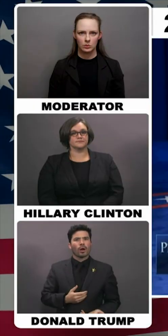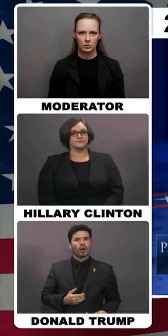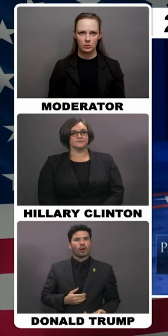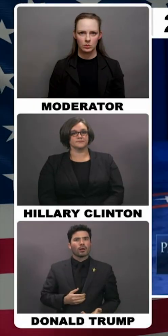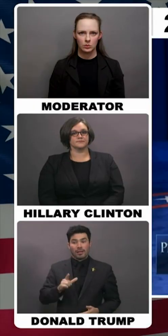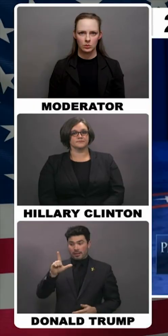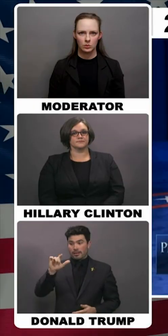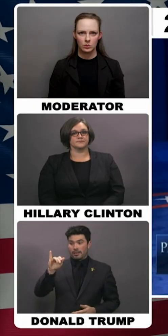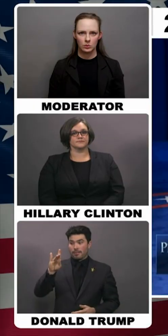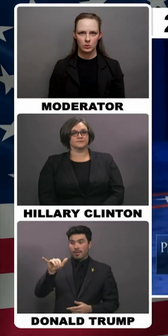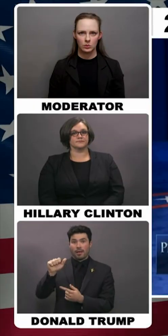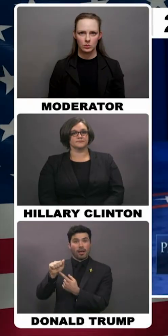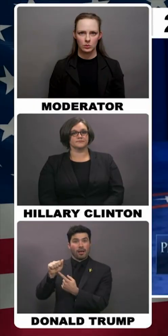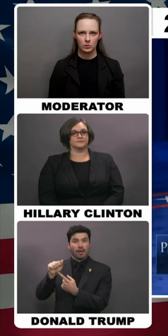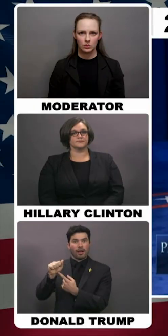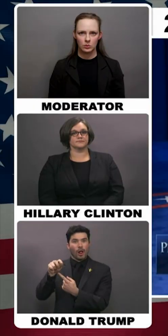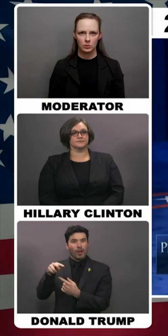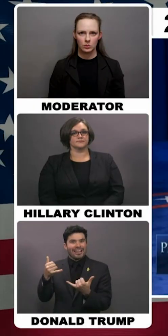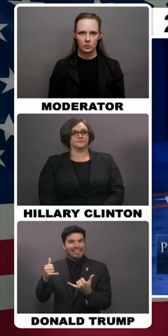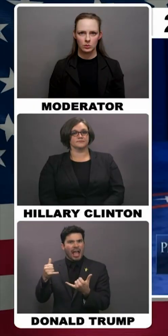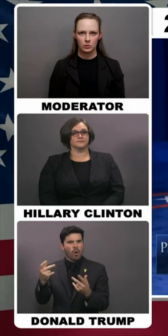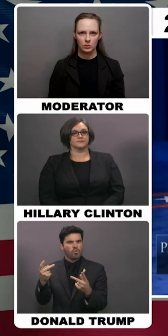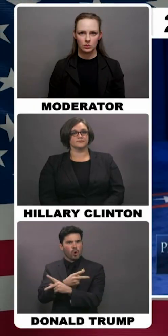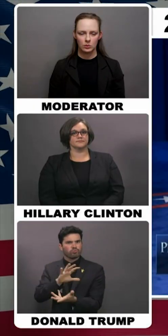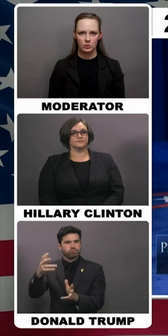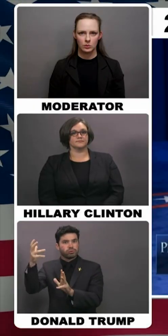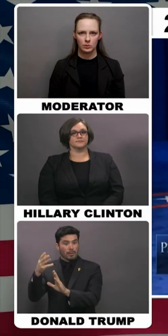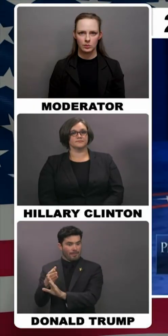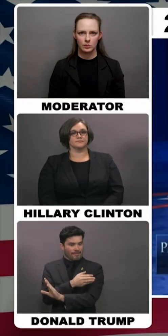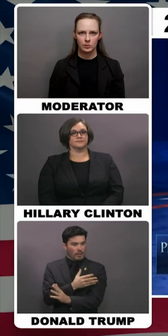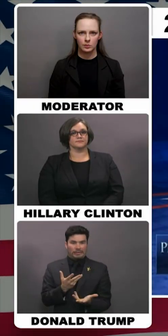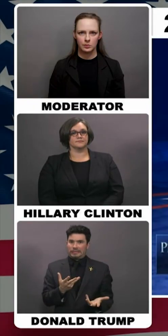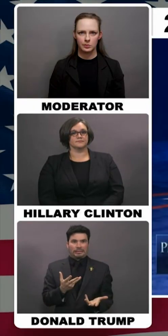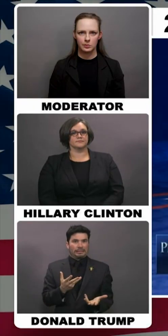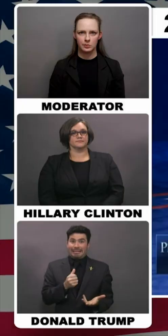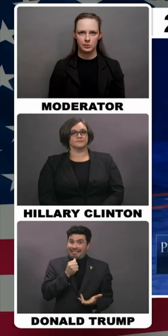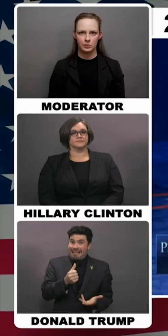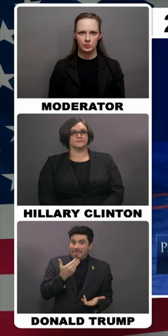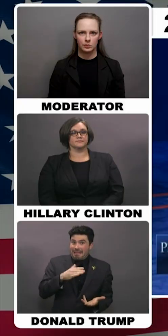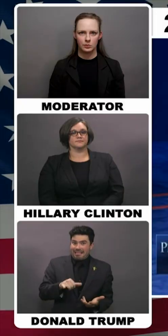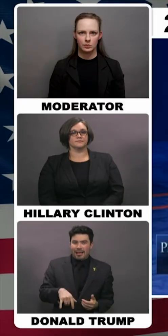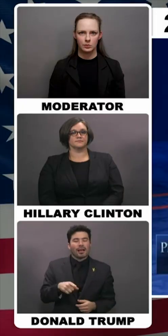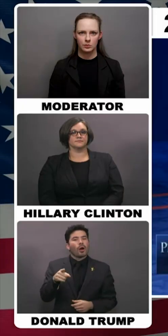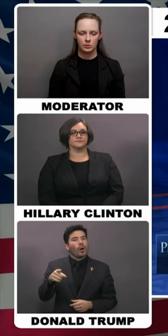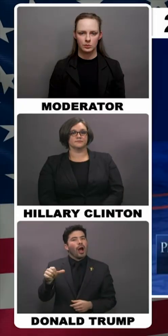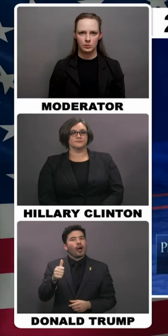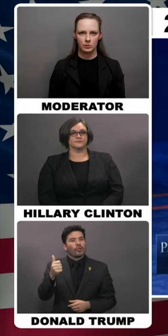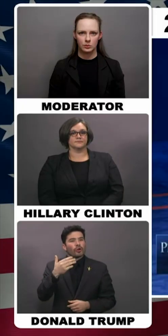It's a mess. And by the way, ISIS has a good chunk of their oil. I I'm sure you probably have heard that it was a disaster.